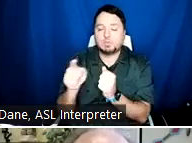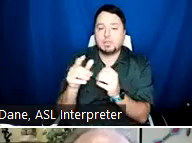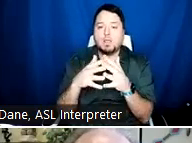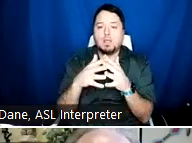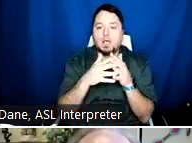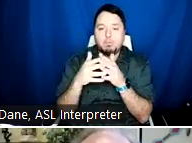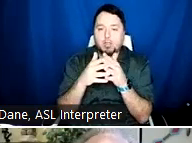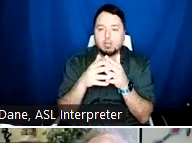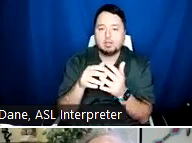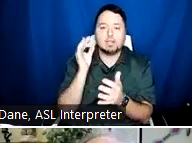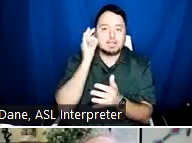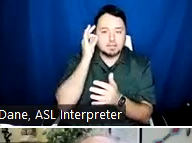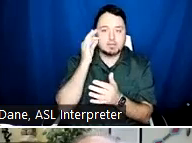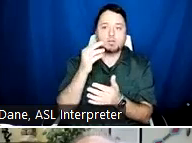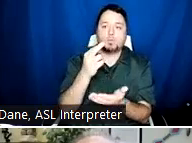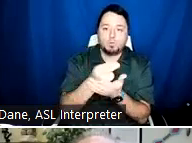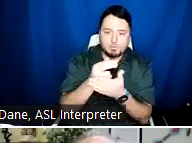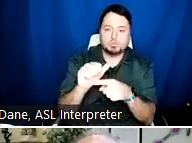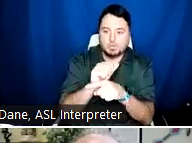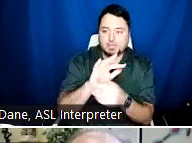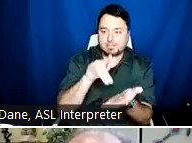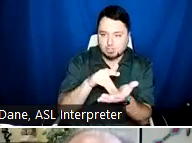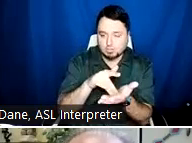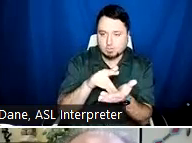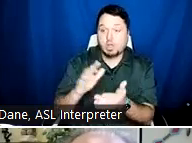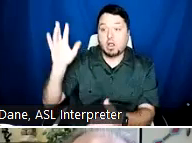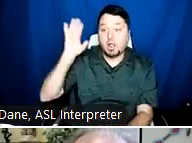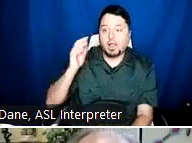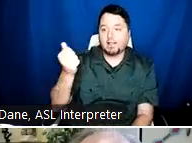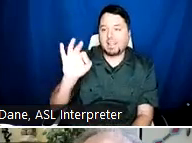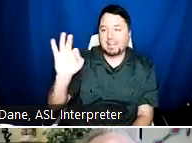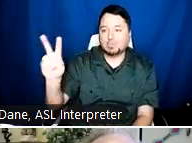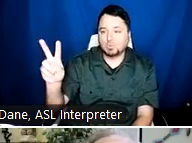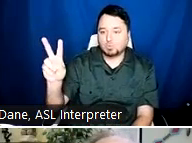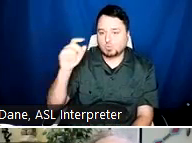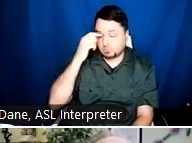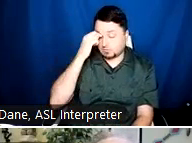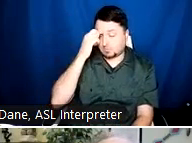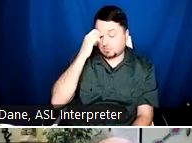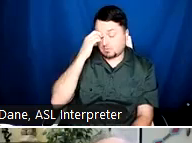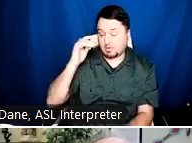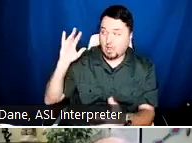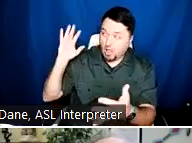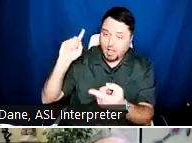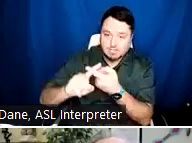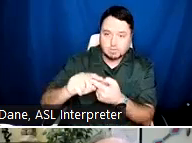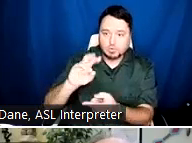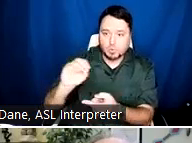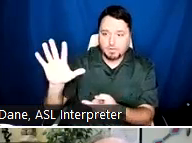Rehabilitation Research and Training Center in 1992. Until 2005, Lee worked closely with